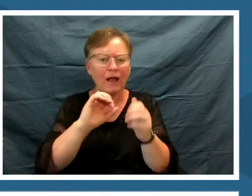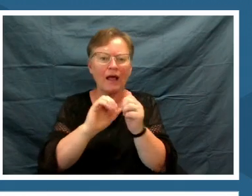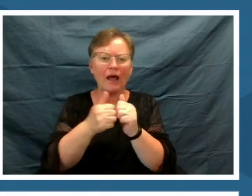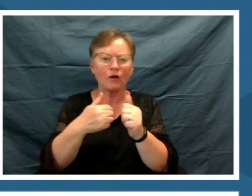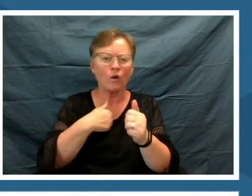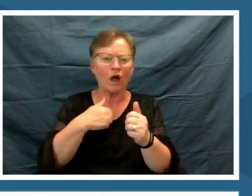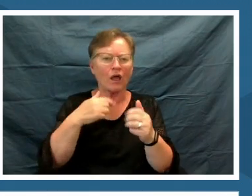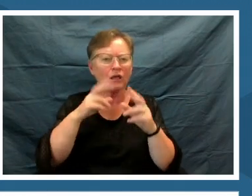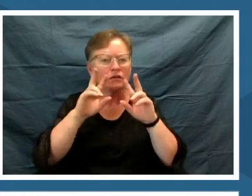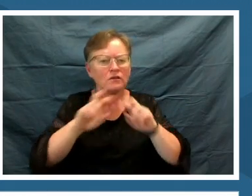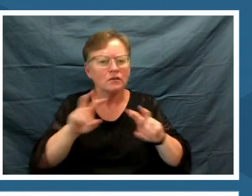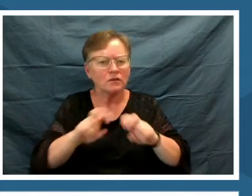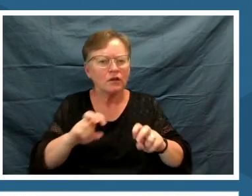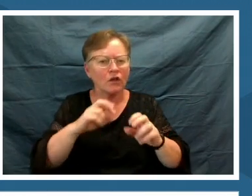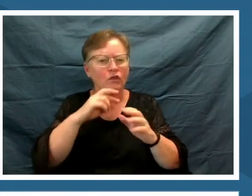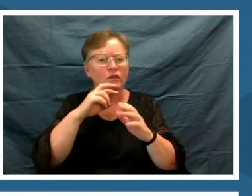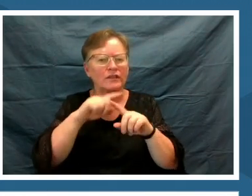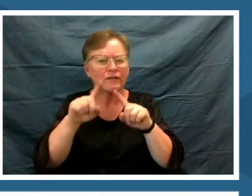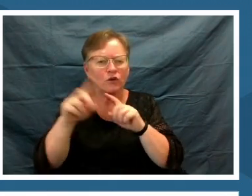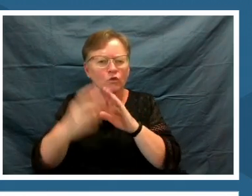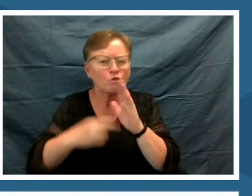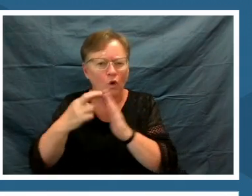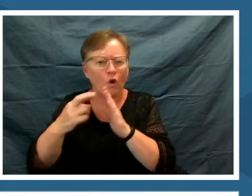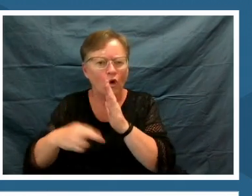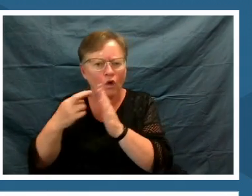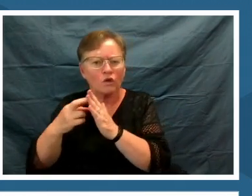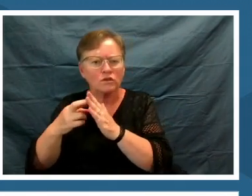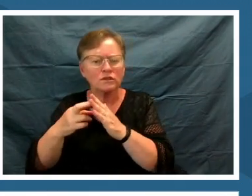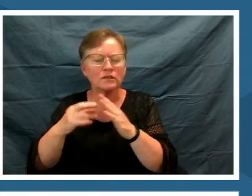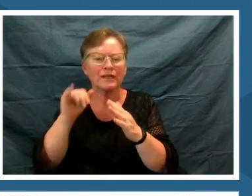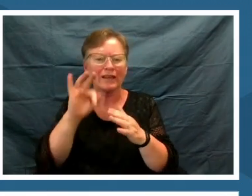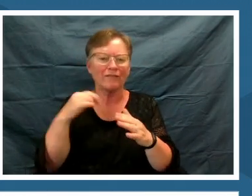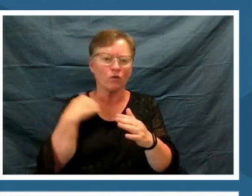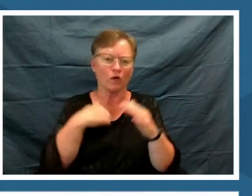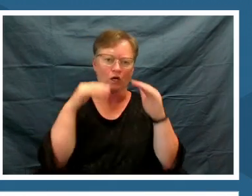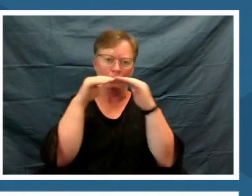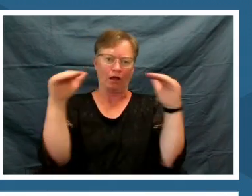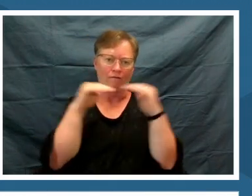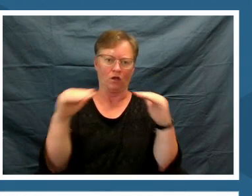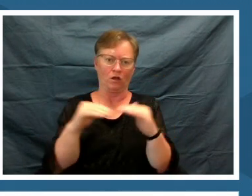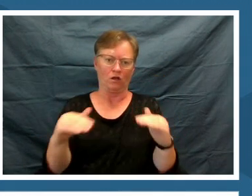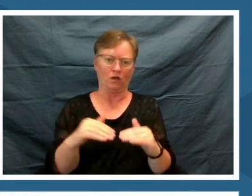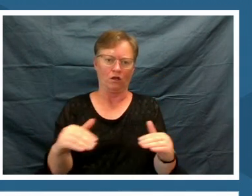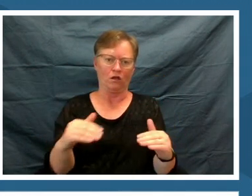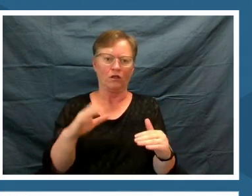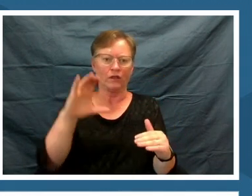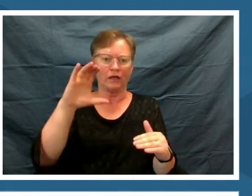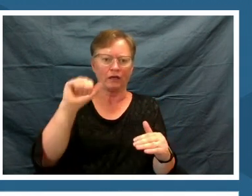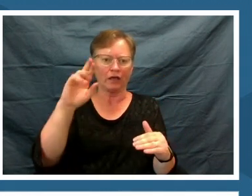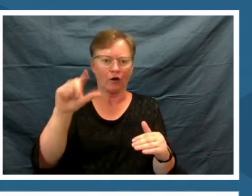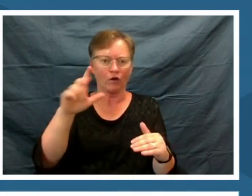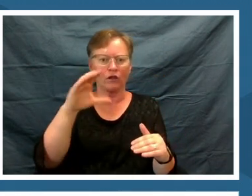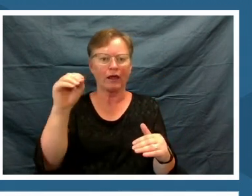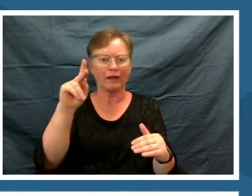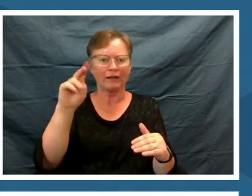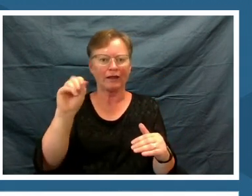if we're doing these different levels that carol and kelly have been talking about